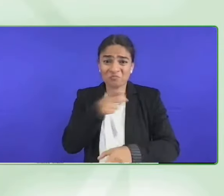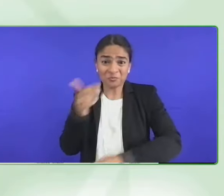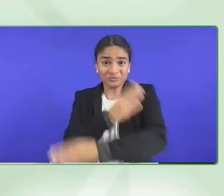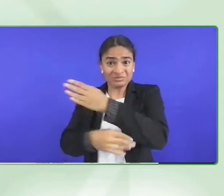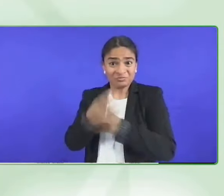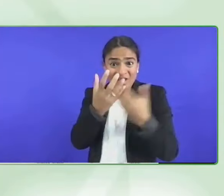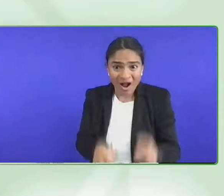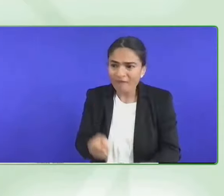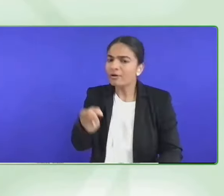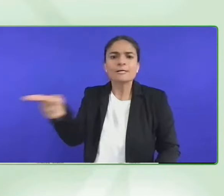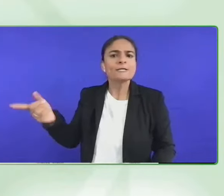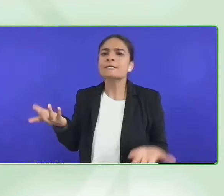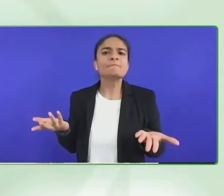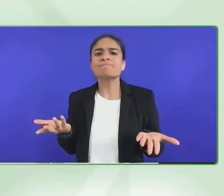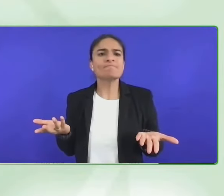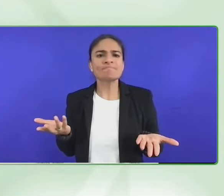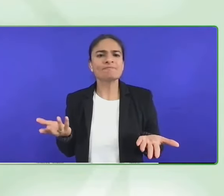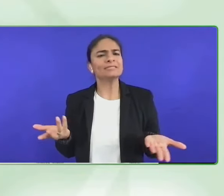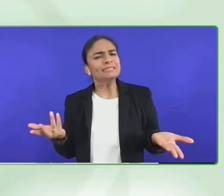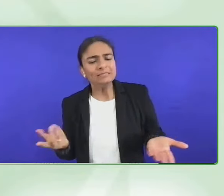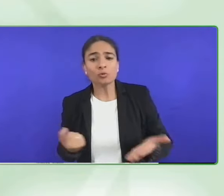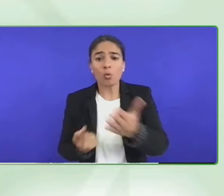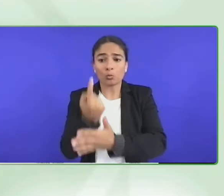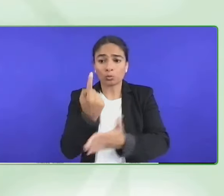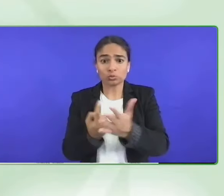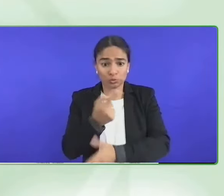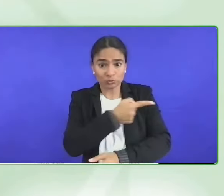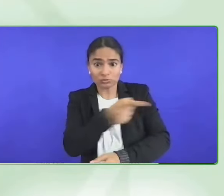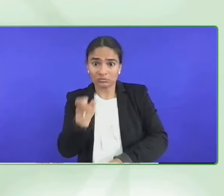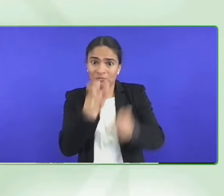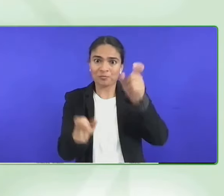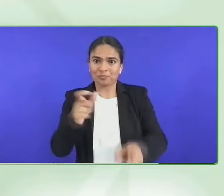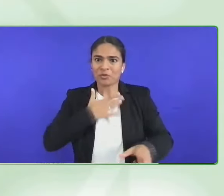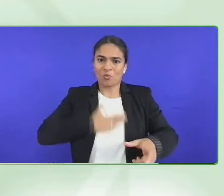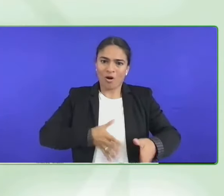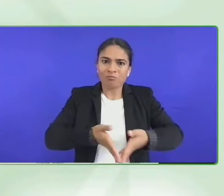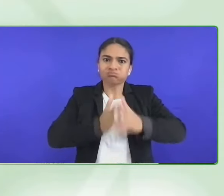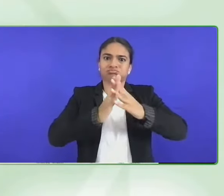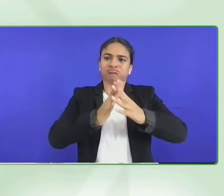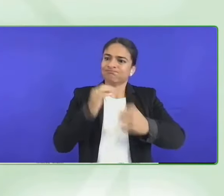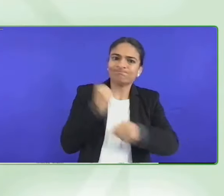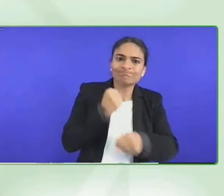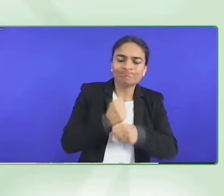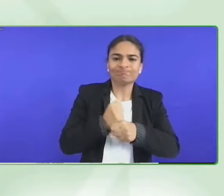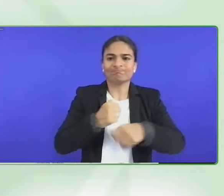A common practice with the best of intentions is to set up programs